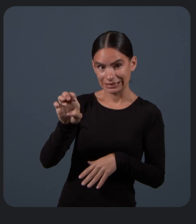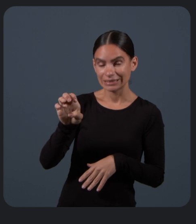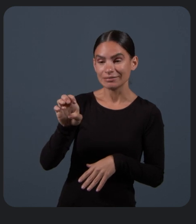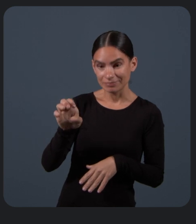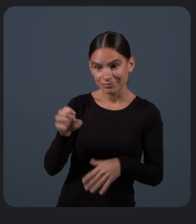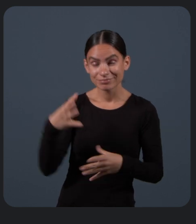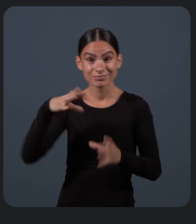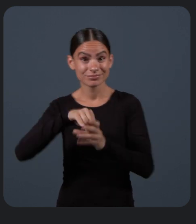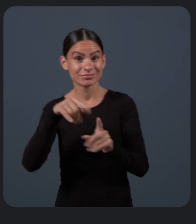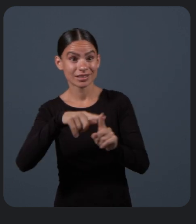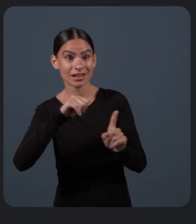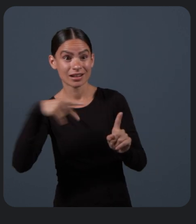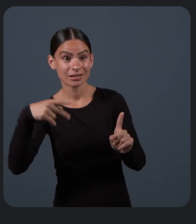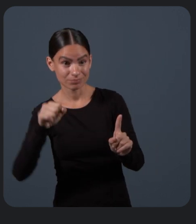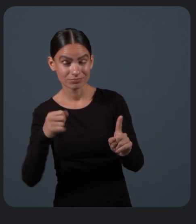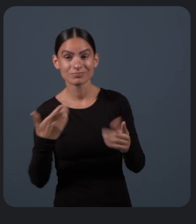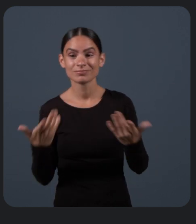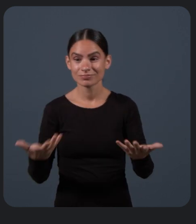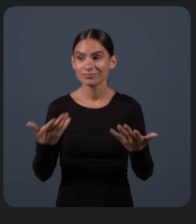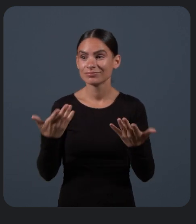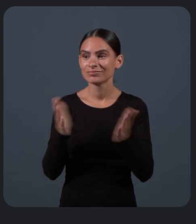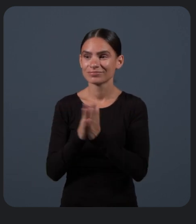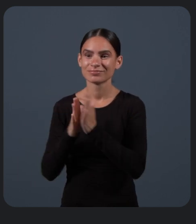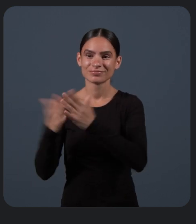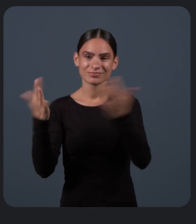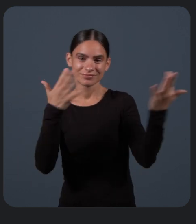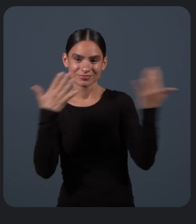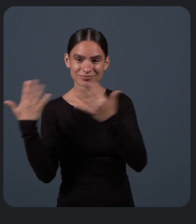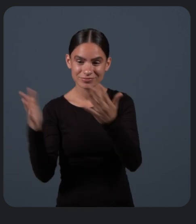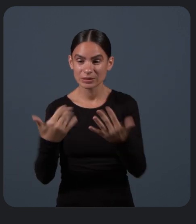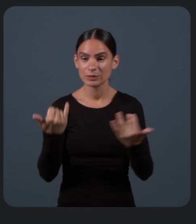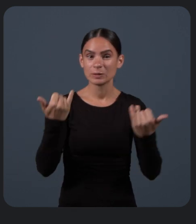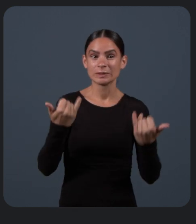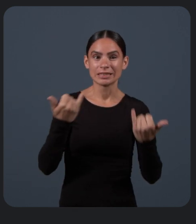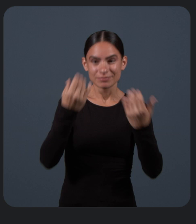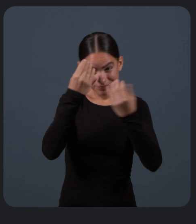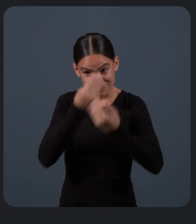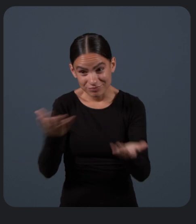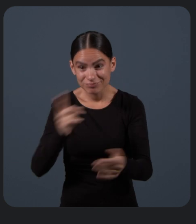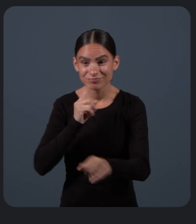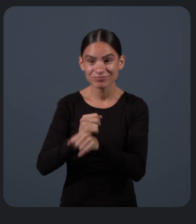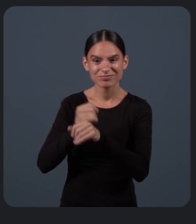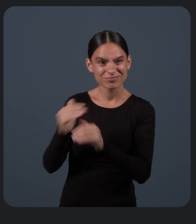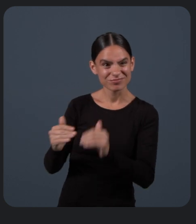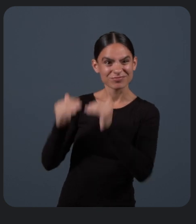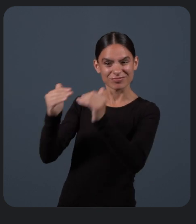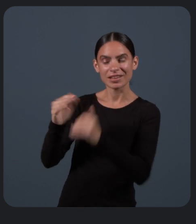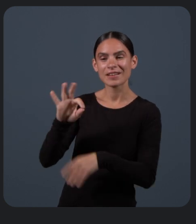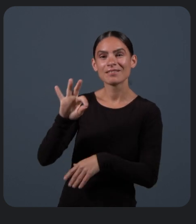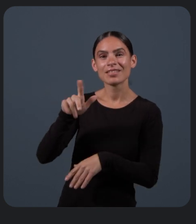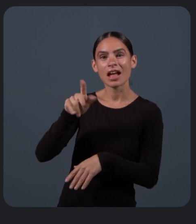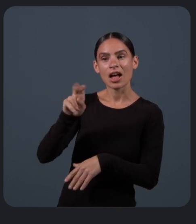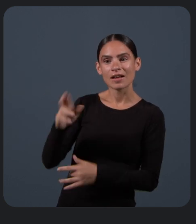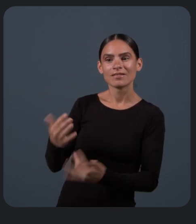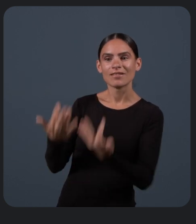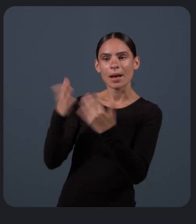Thank you. Today, we're announcing the graduation of Flutter-Firebase integration into a fully supported core